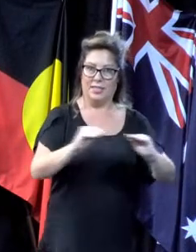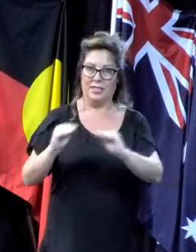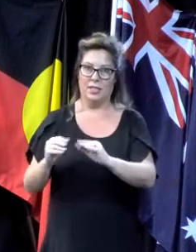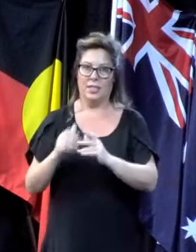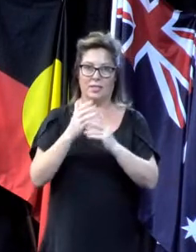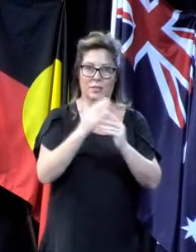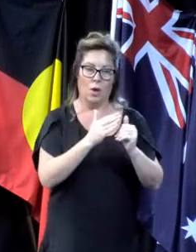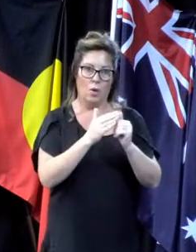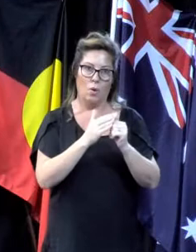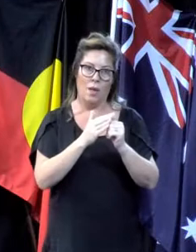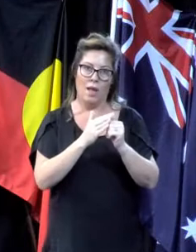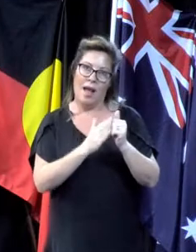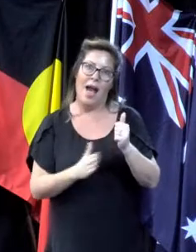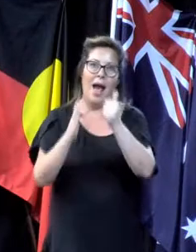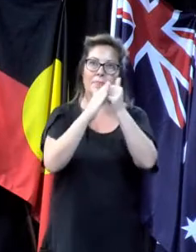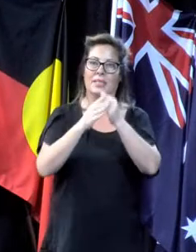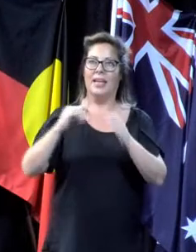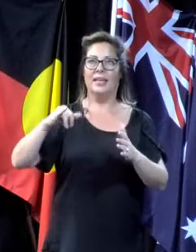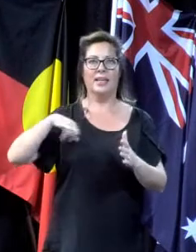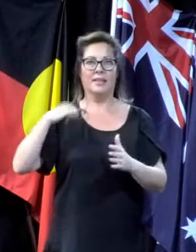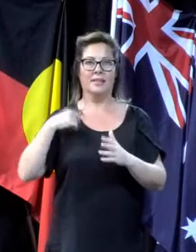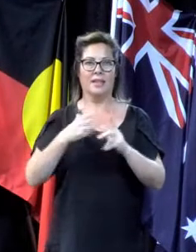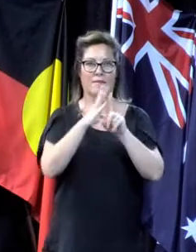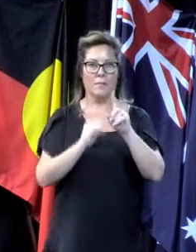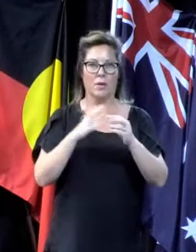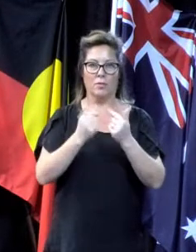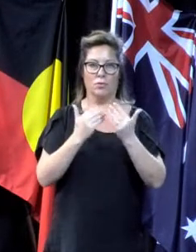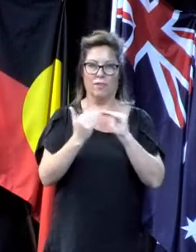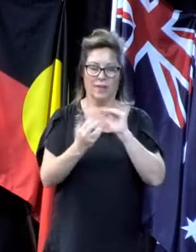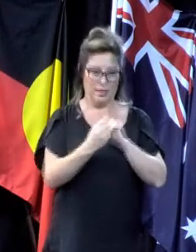in classes across the school within 50 plus subjects,